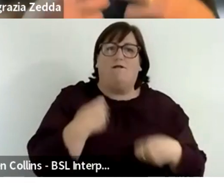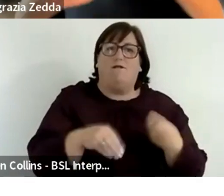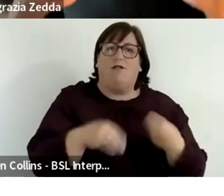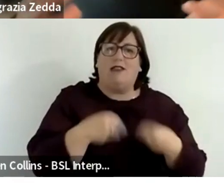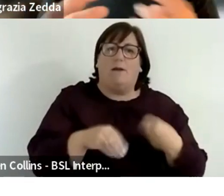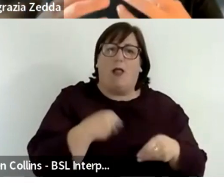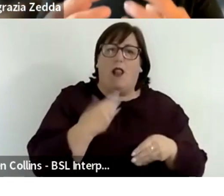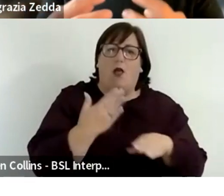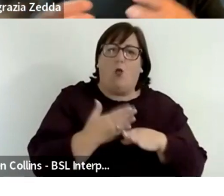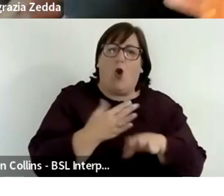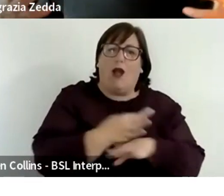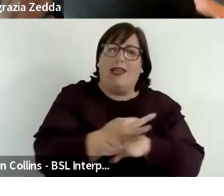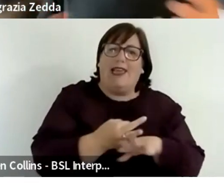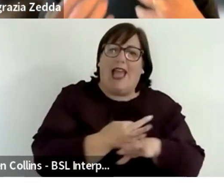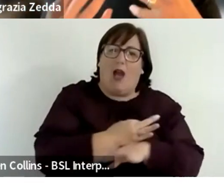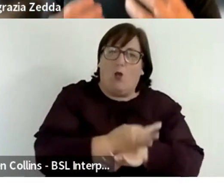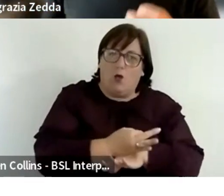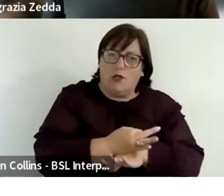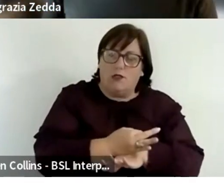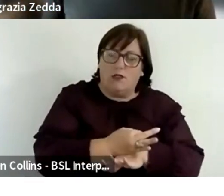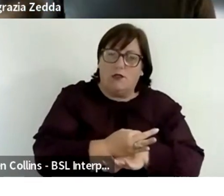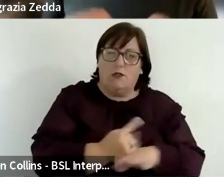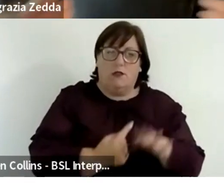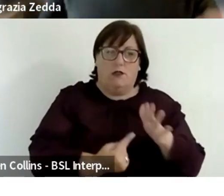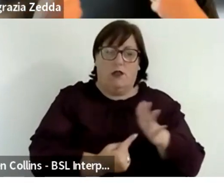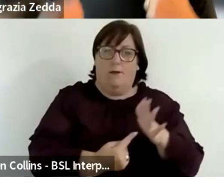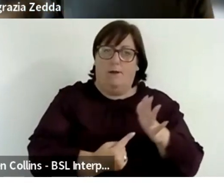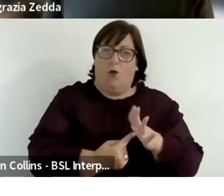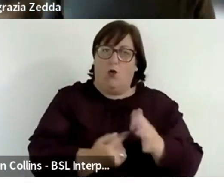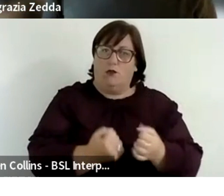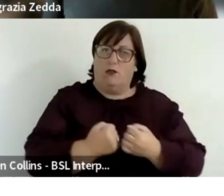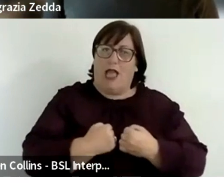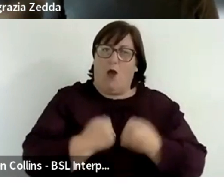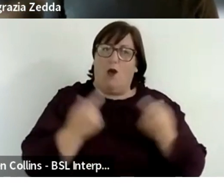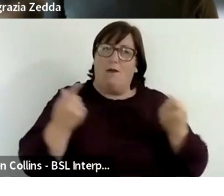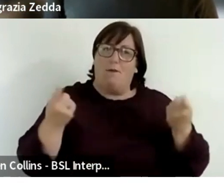It is really important. It is important that managers are trained in getting the best out of our people.